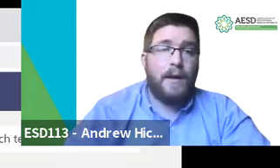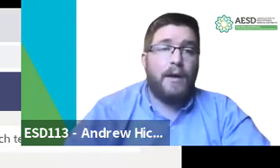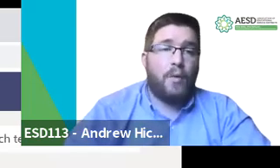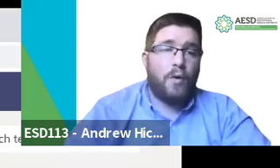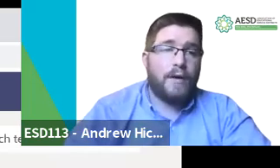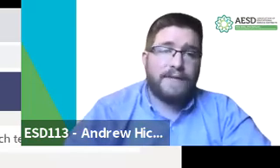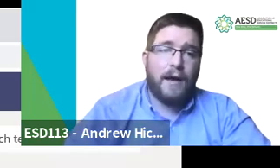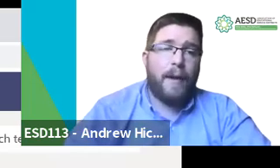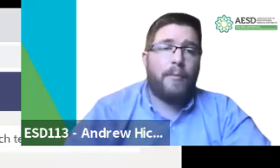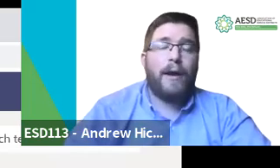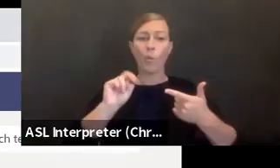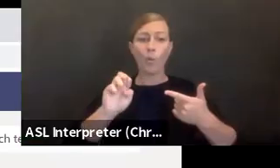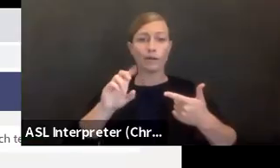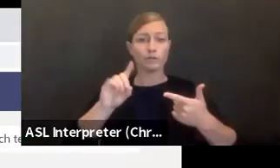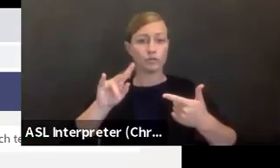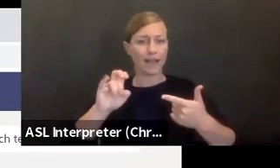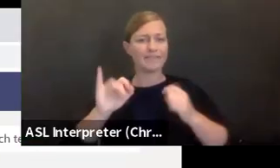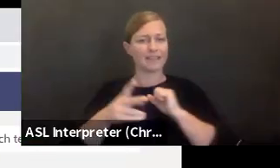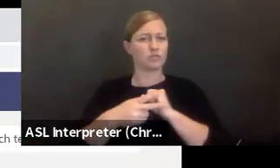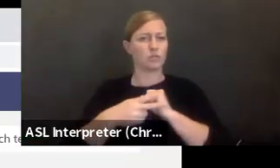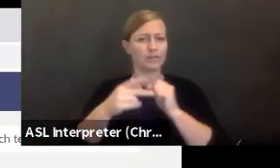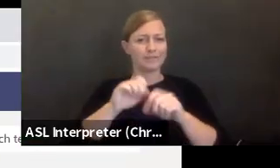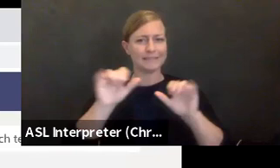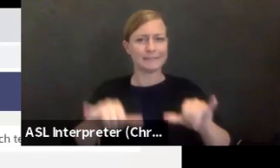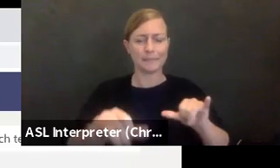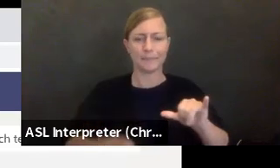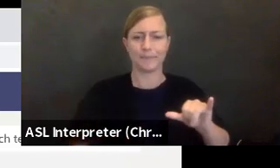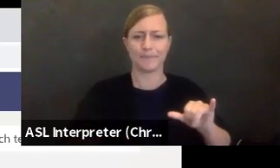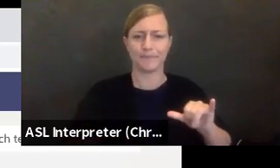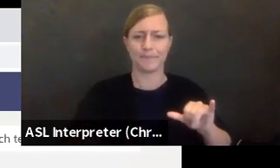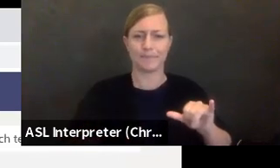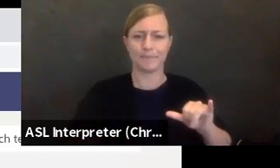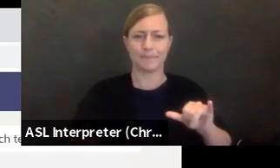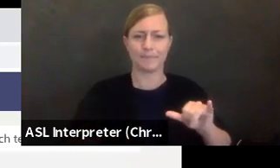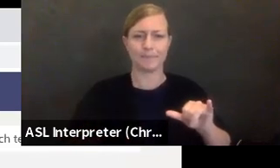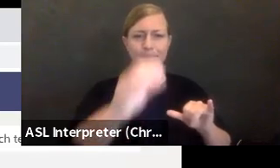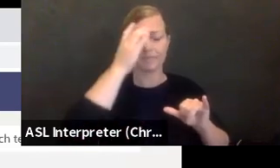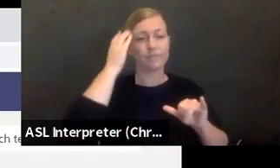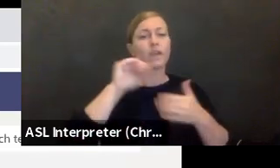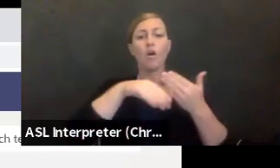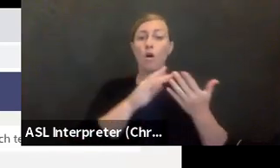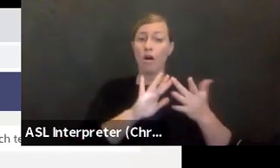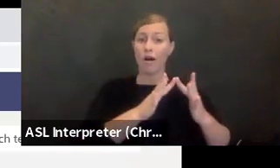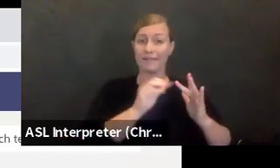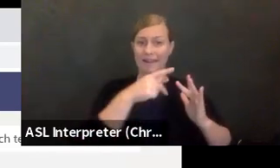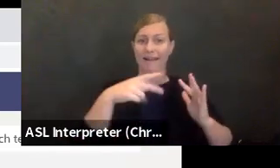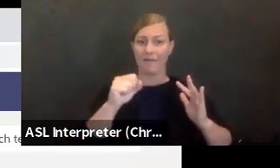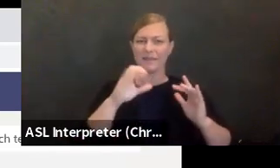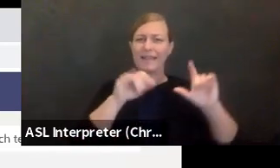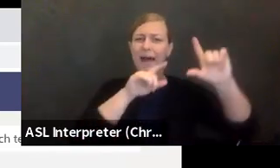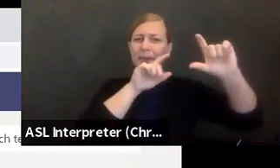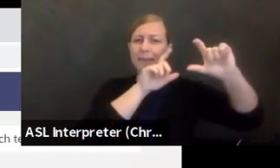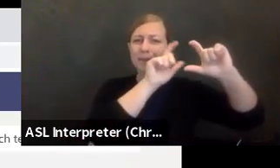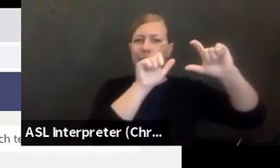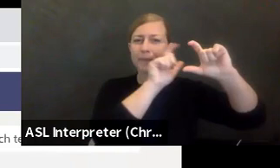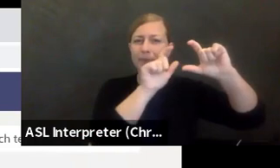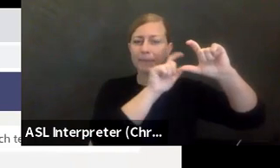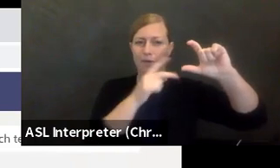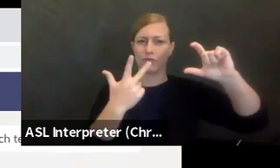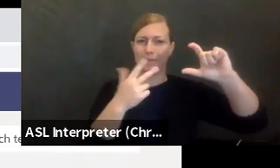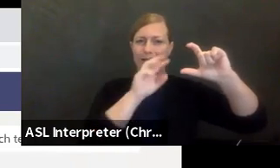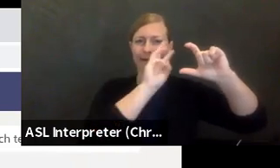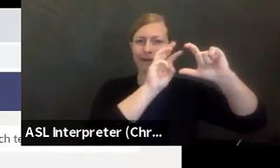that are part of my office 365, so I